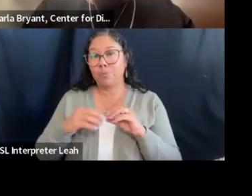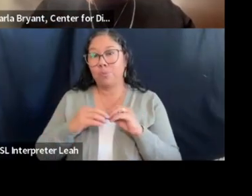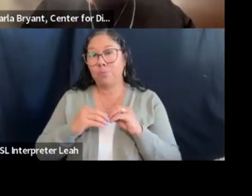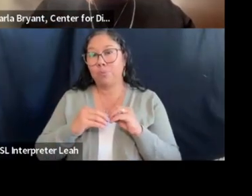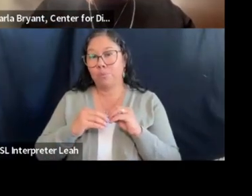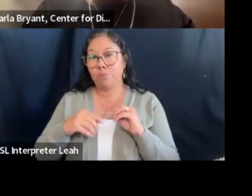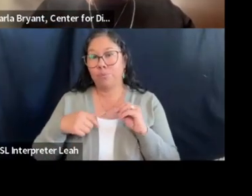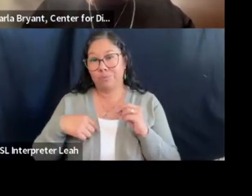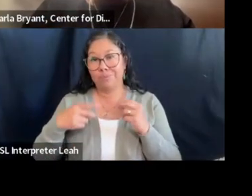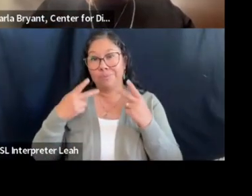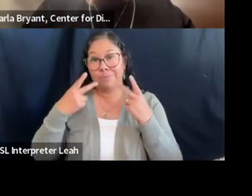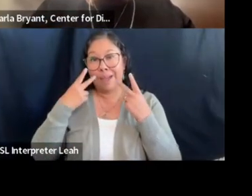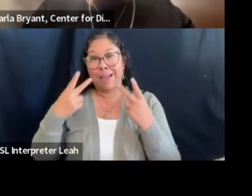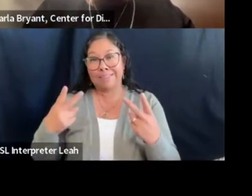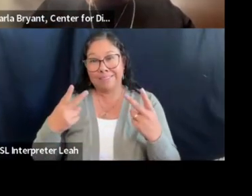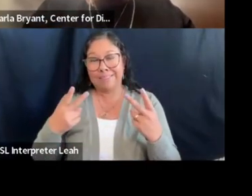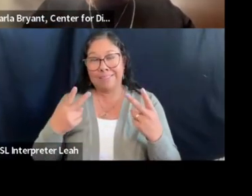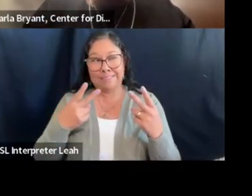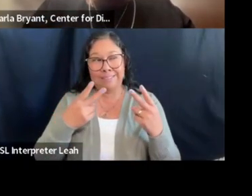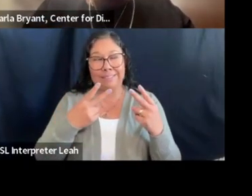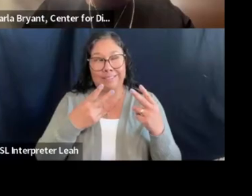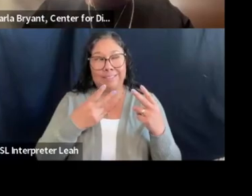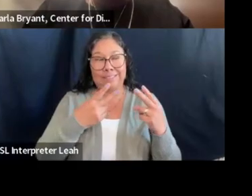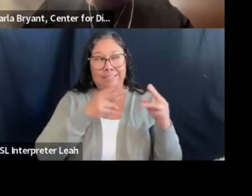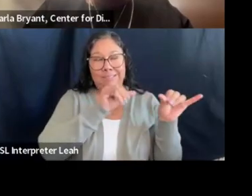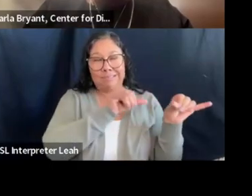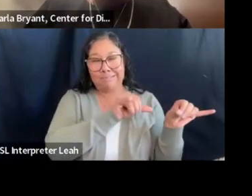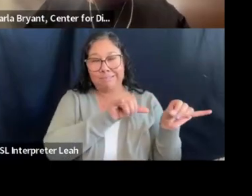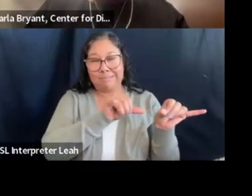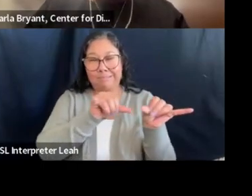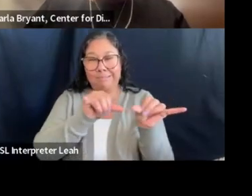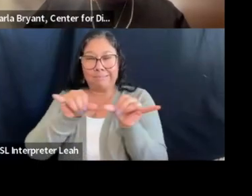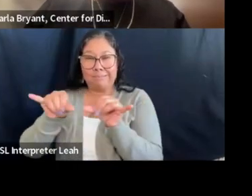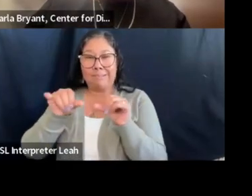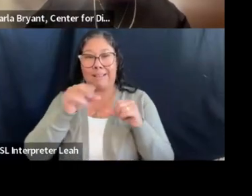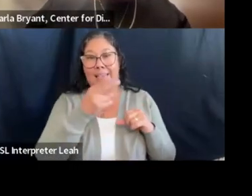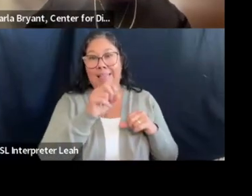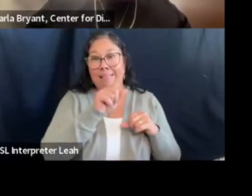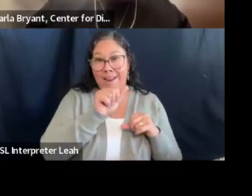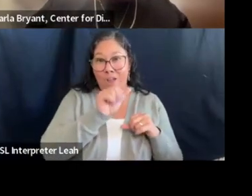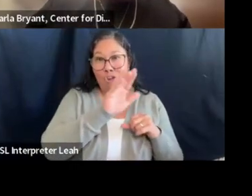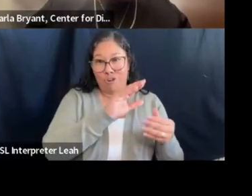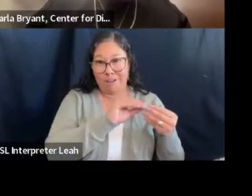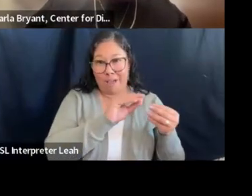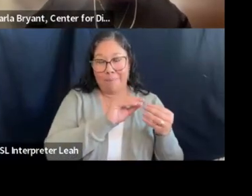I see a thread here started by uh Helena and I want to answer from